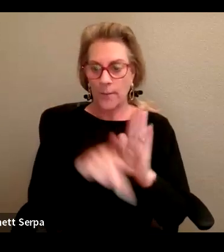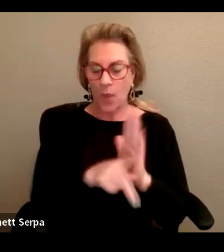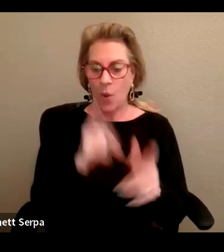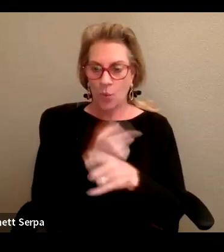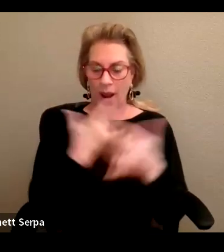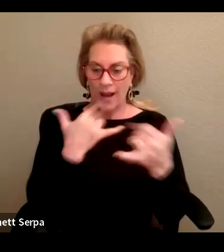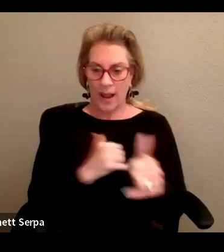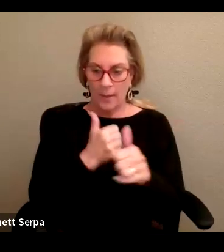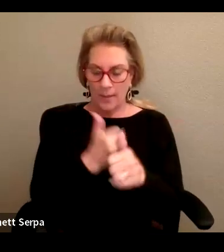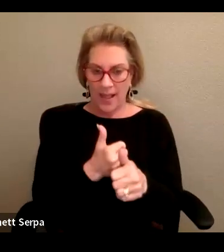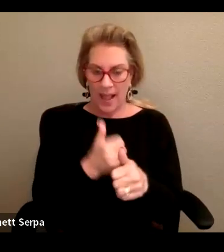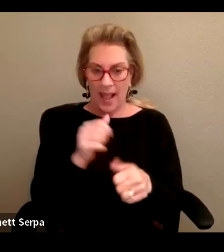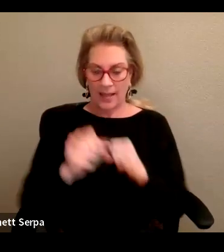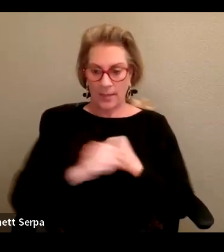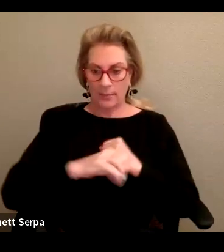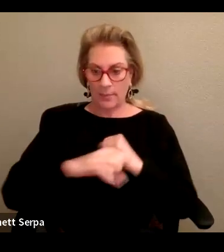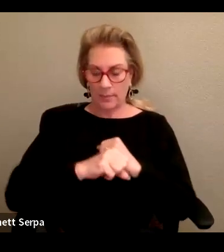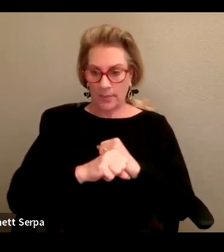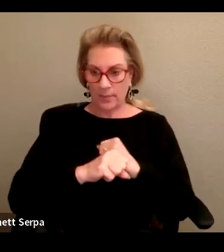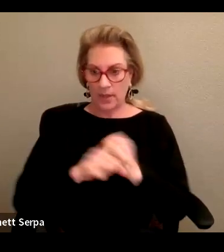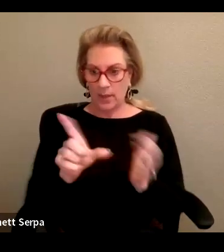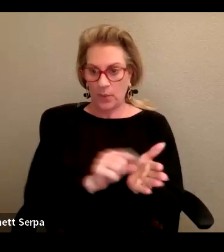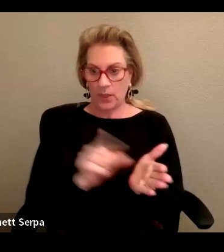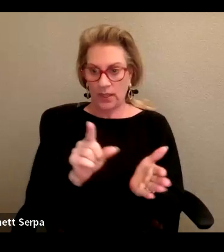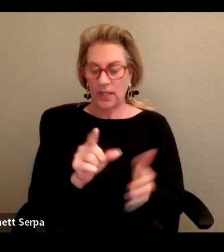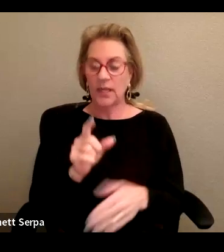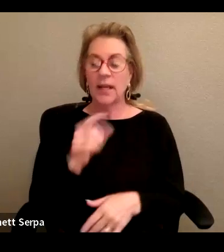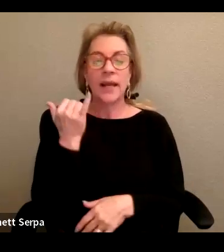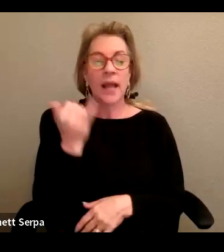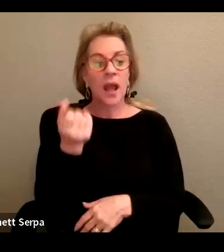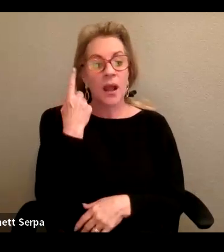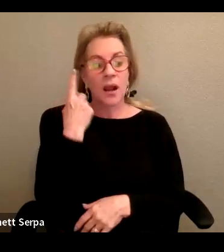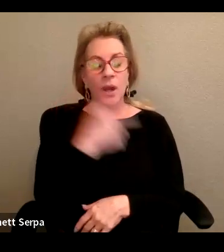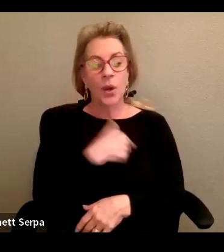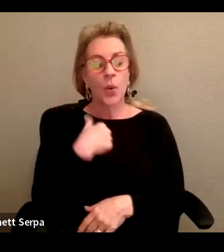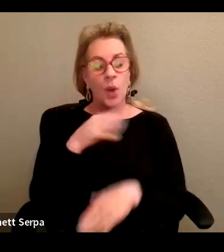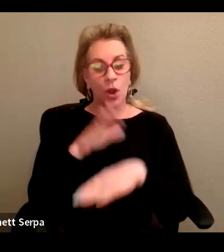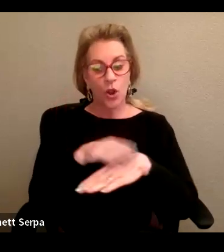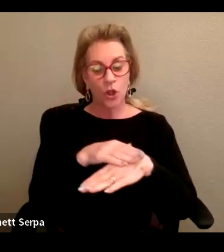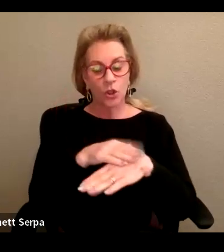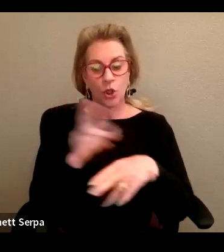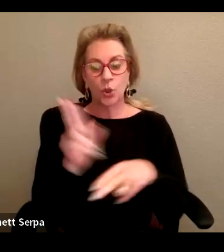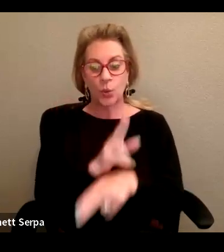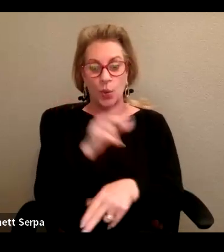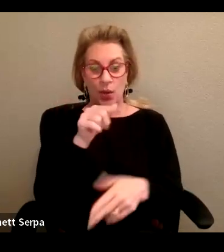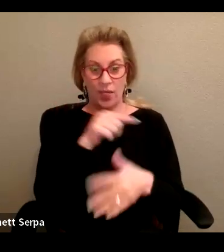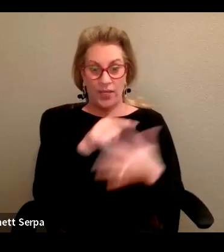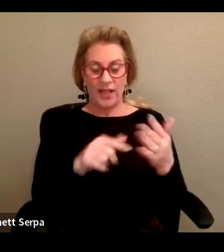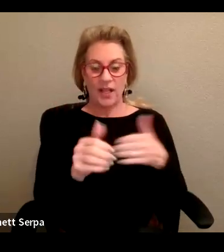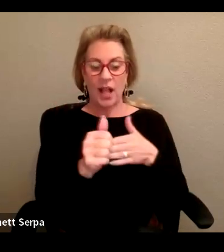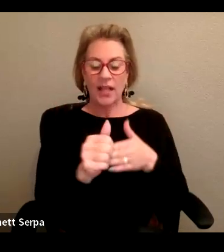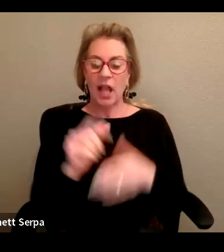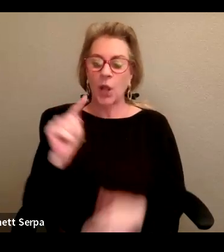date of publication given this we caution you to use the guidances as tools for understanding the